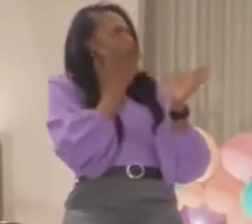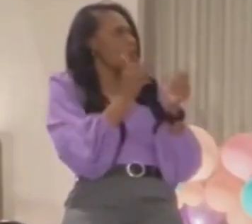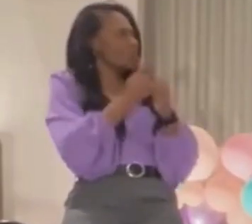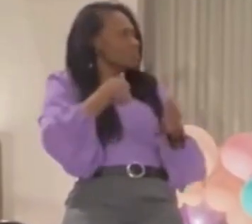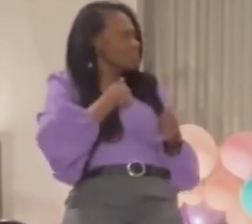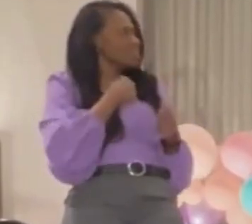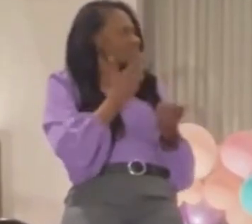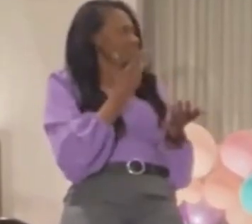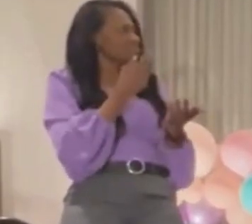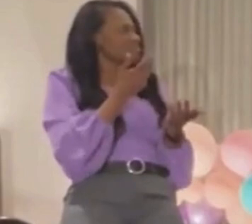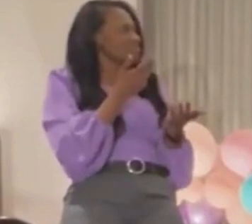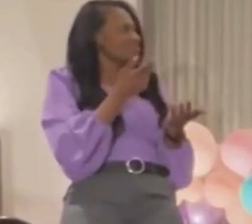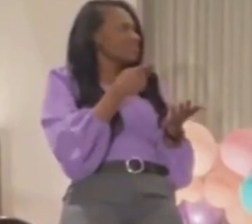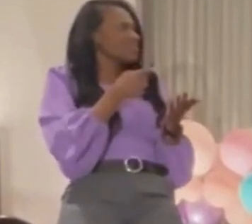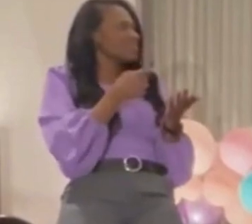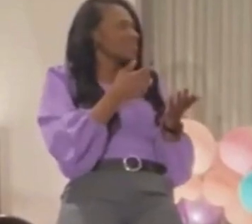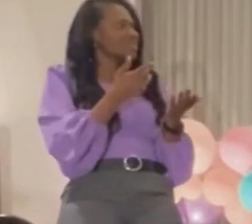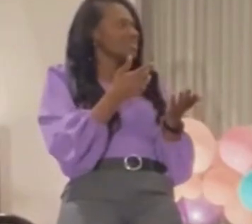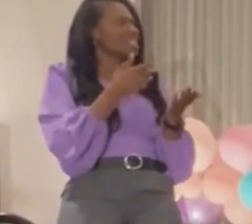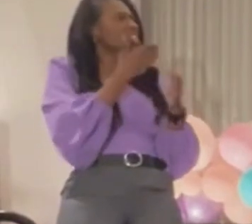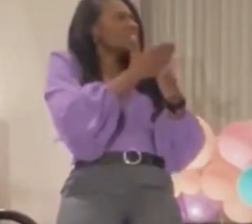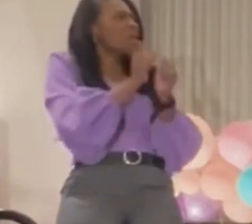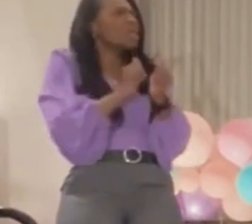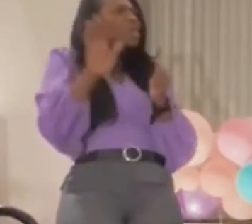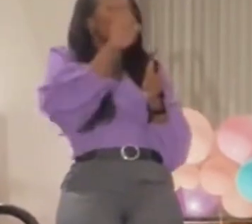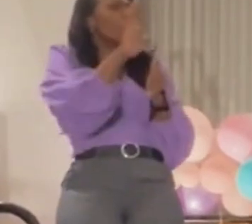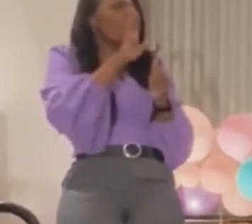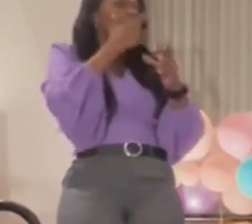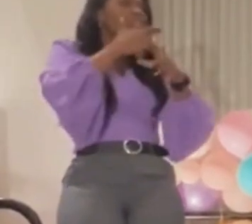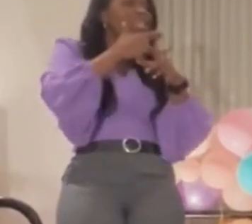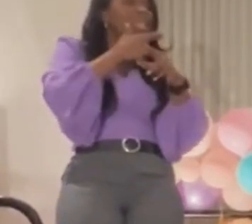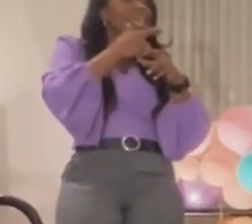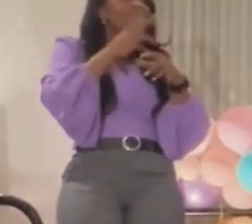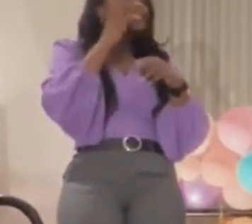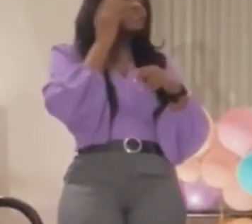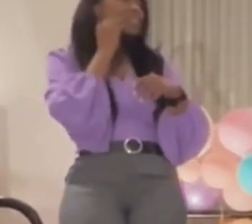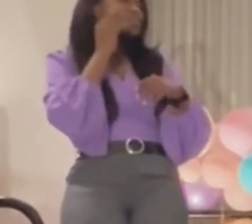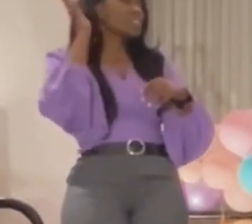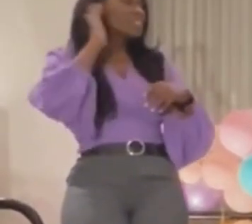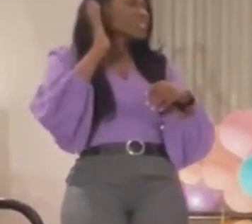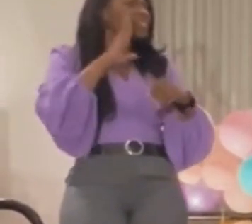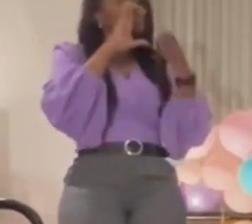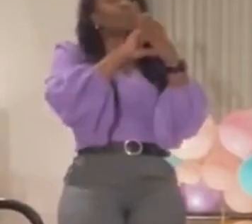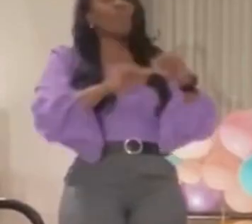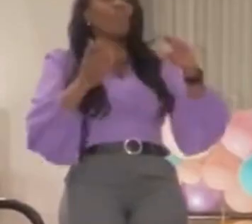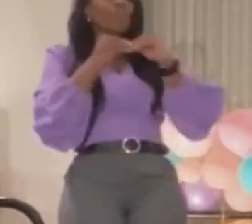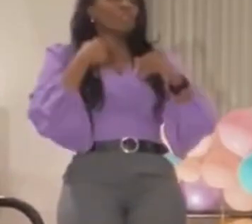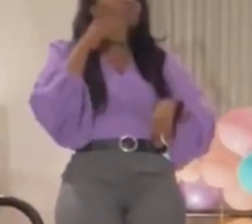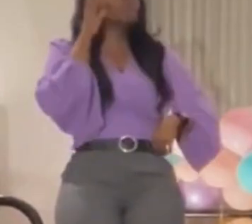And share with me you relay experiences and stories but also